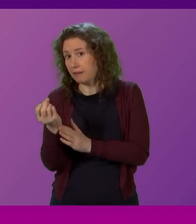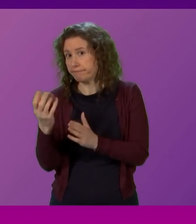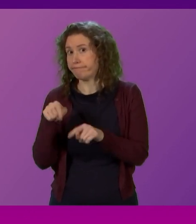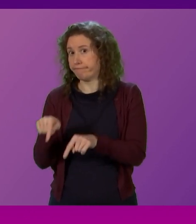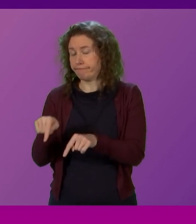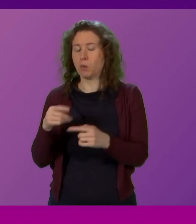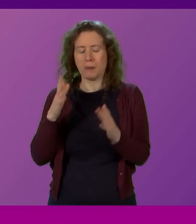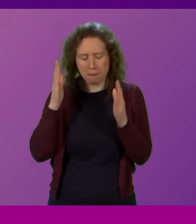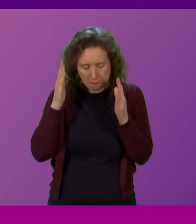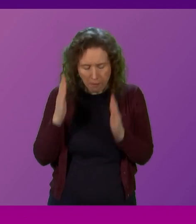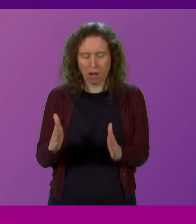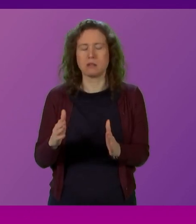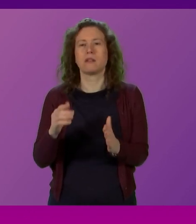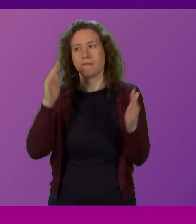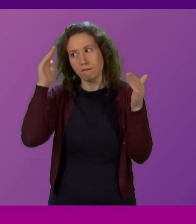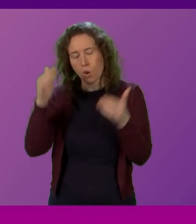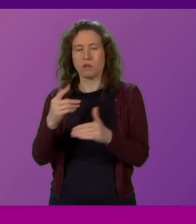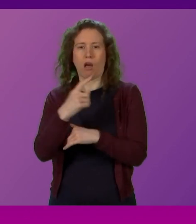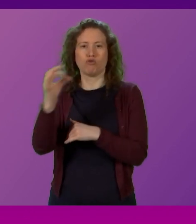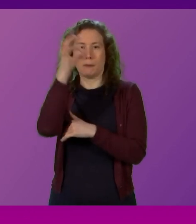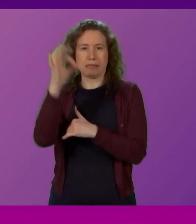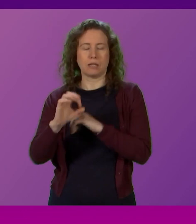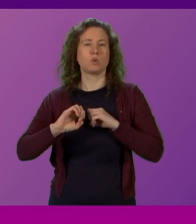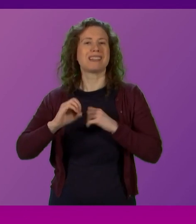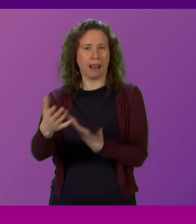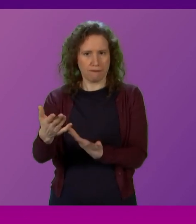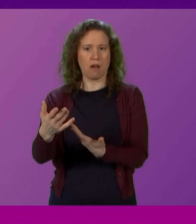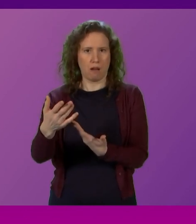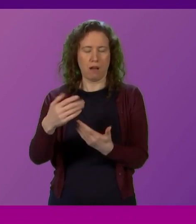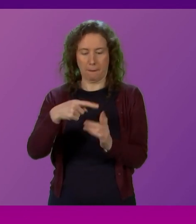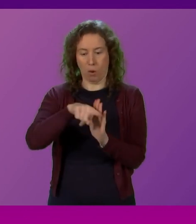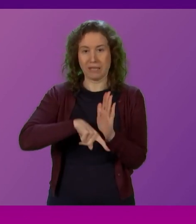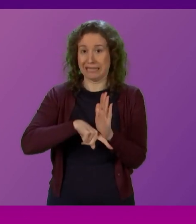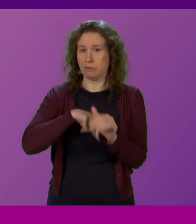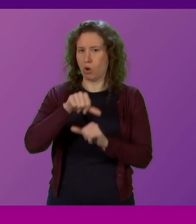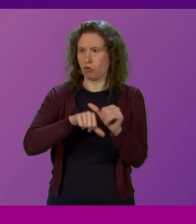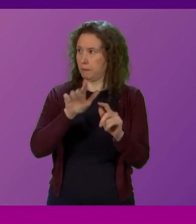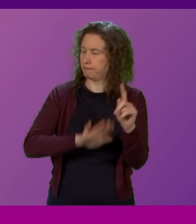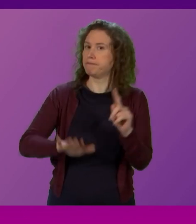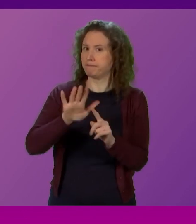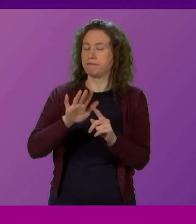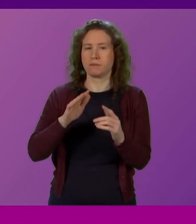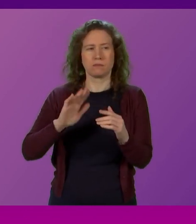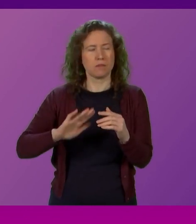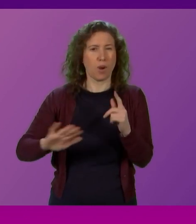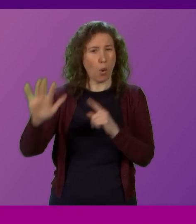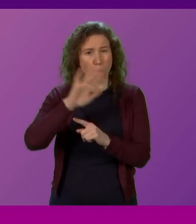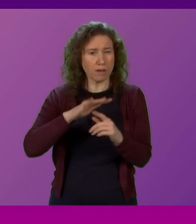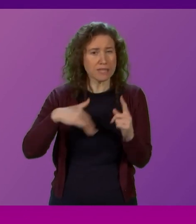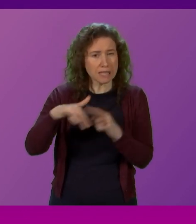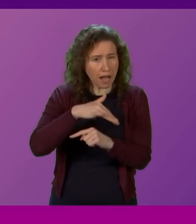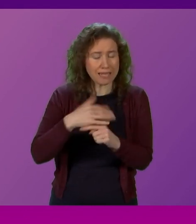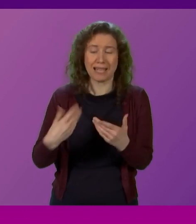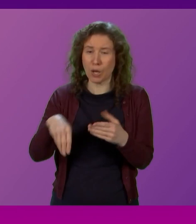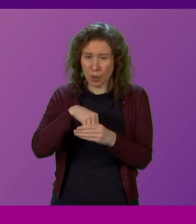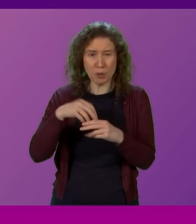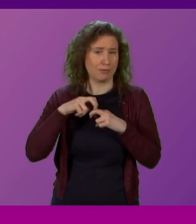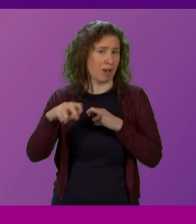We must remain 100 per cent focused on delivering our policy programme, which includes transport